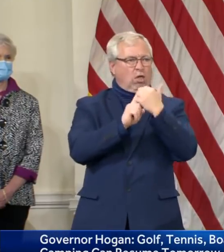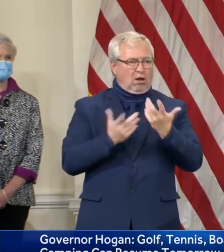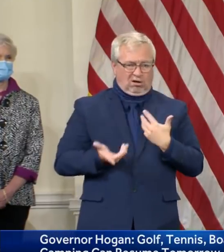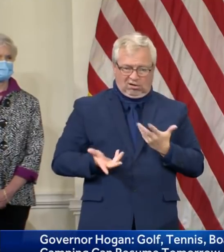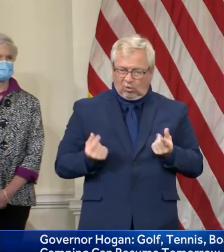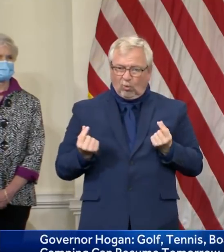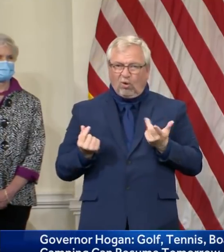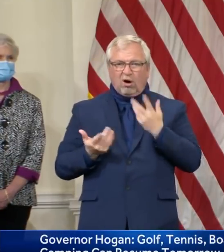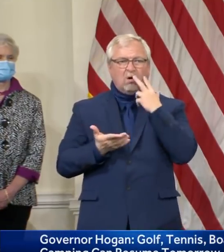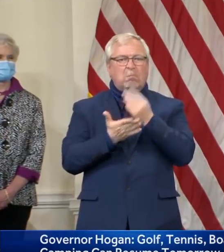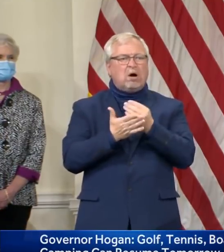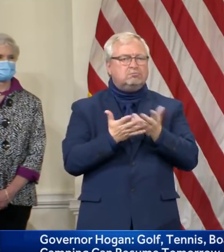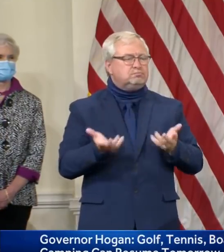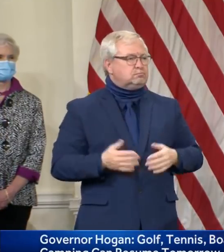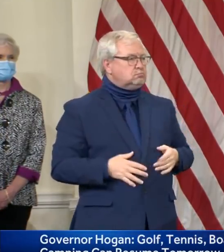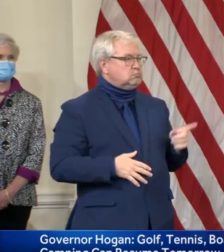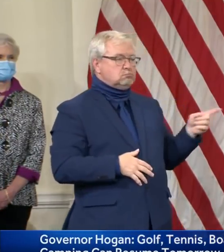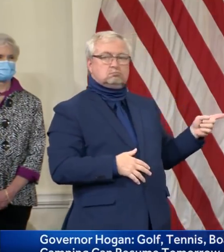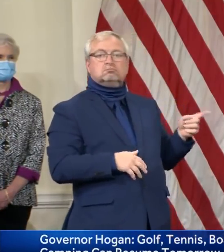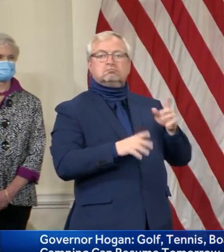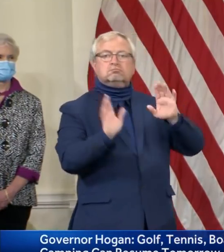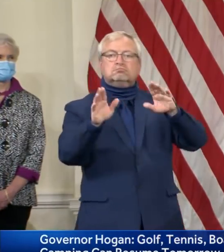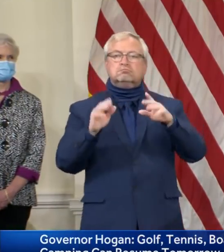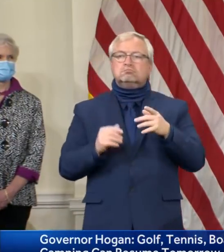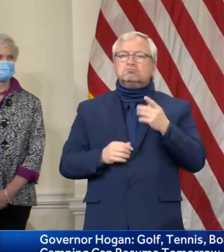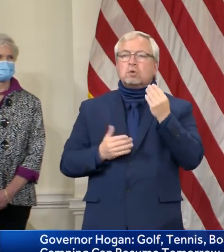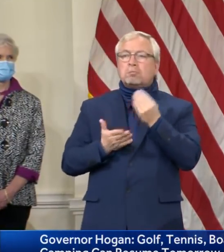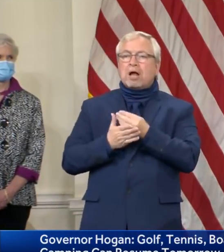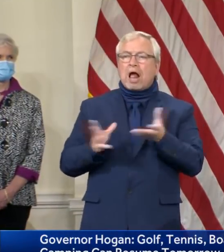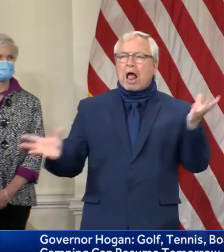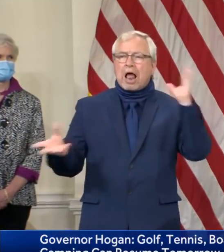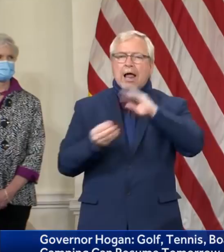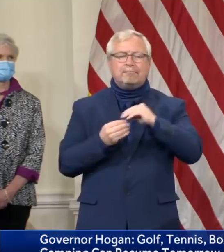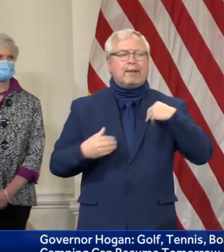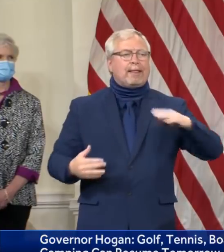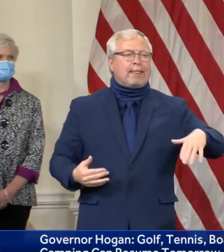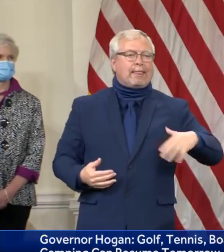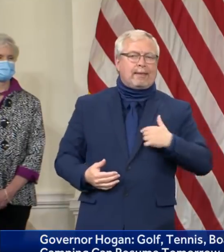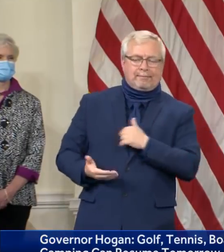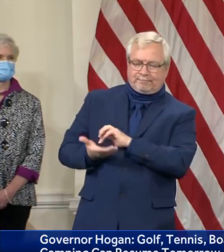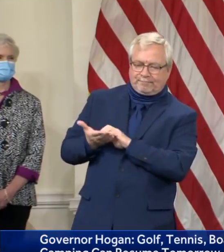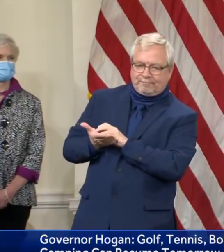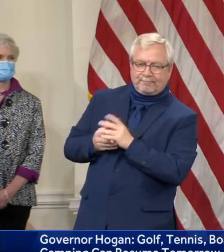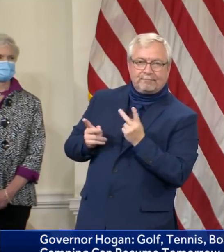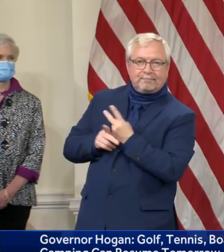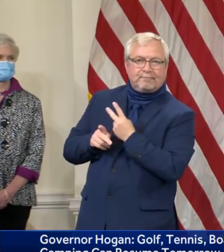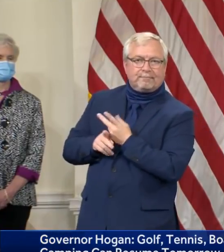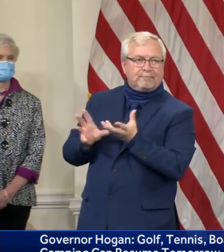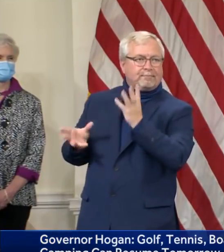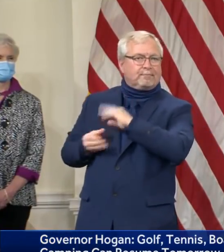MAKE THE STATES SUSCEPTIBLE TO WHAT HAPPENED QUESTION MARK GOVERNOR HOGAN: WE DO NOT EVEN HAVE A TOTALLY AT.